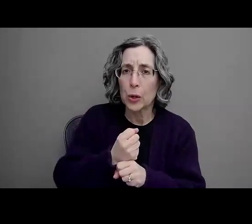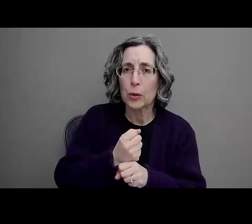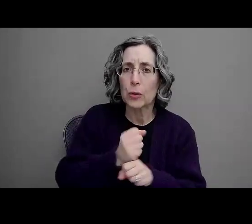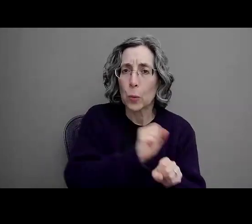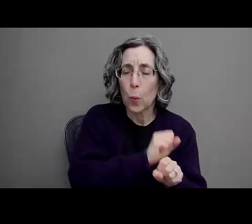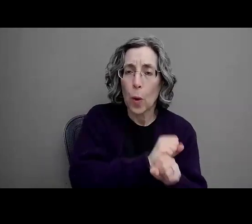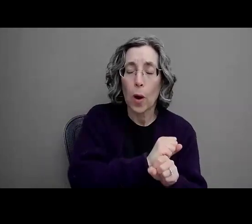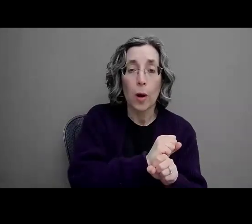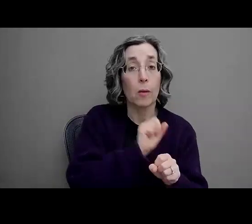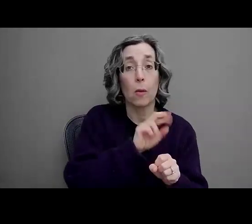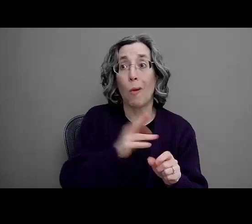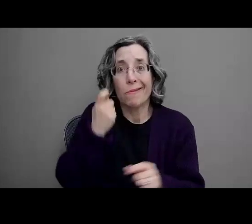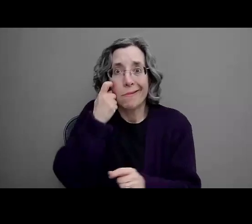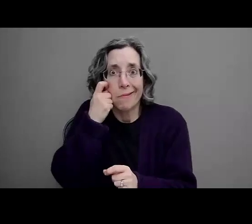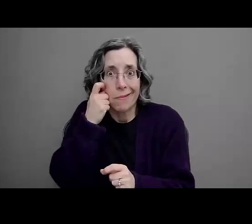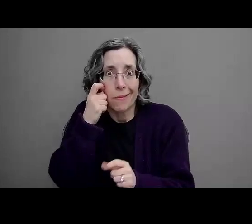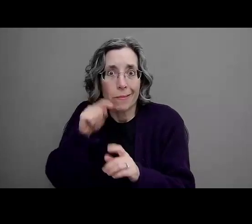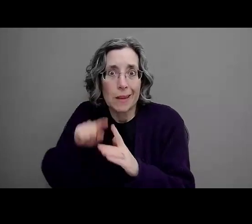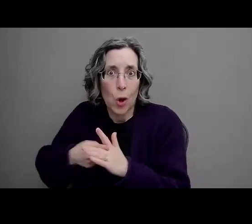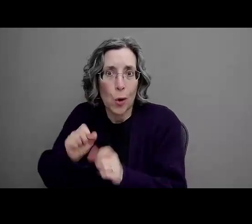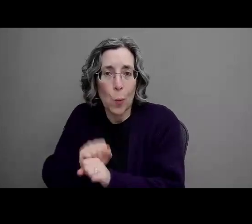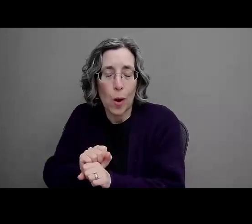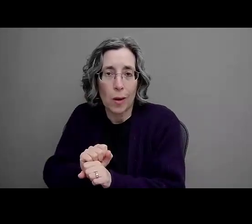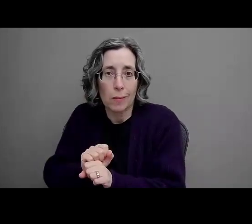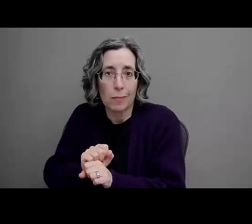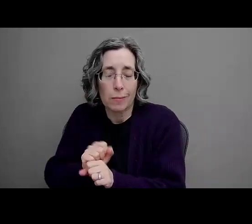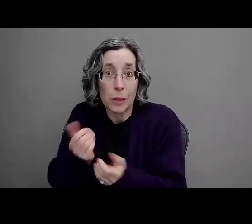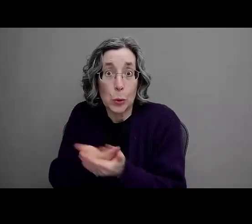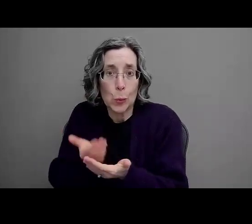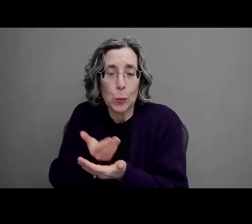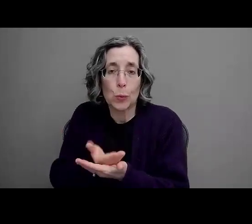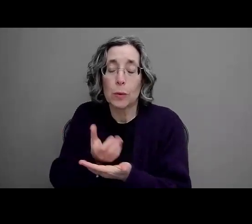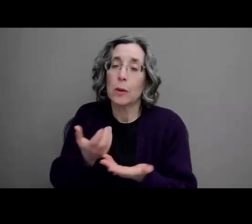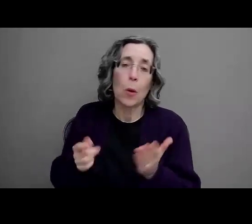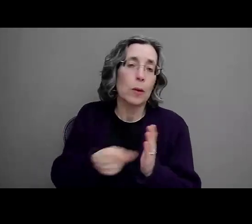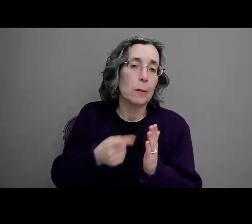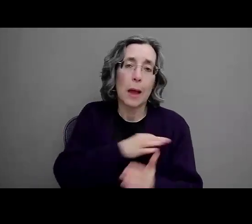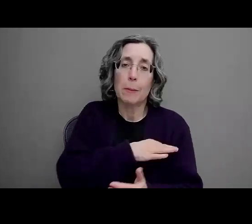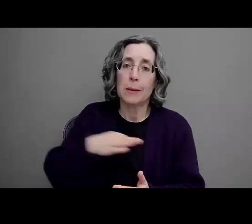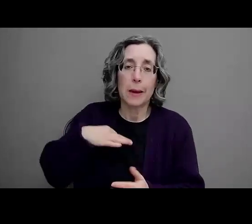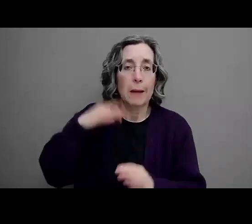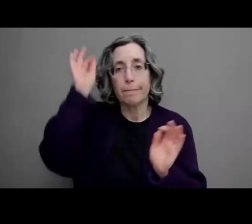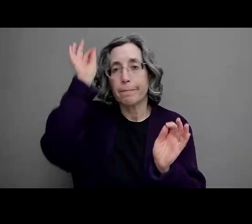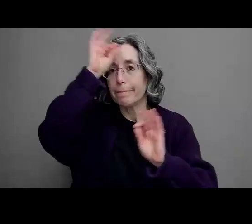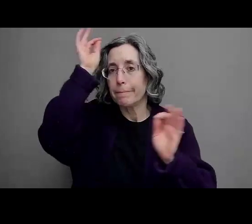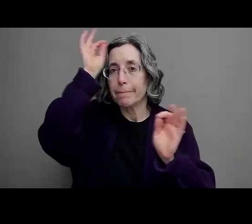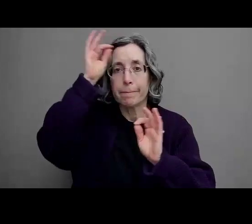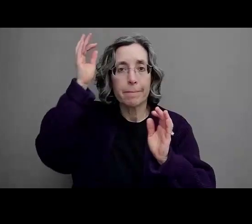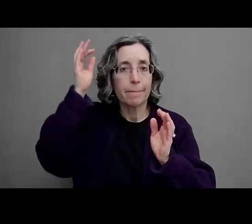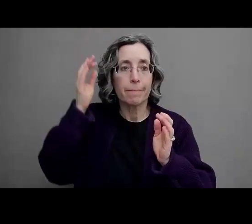worked there for many years all the way to people who have just started. Right? And so